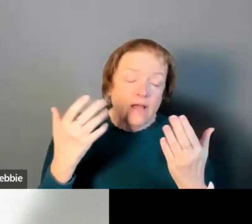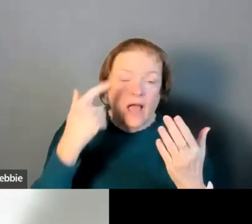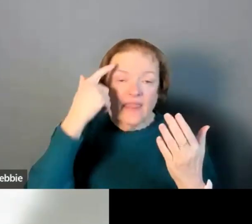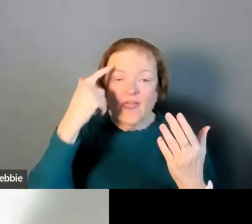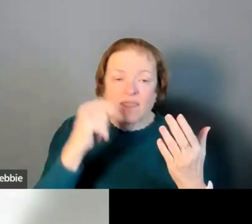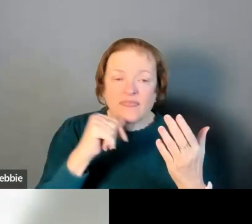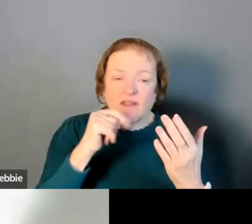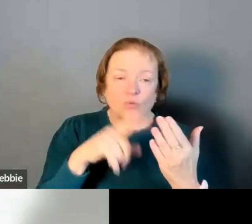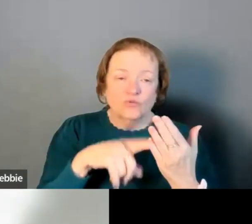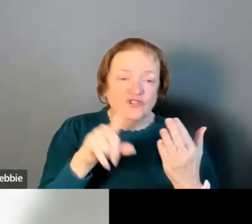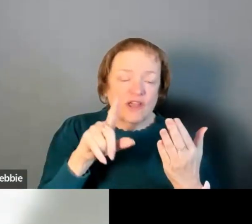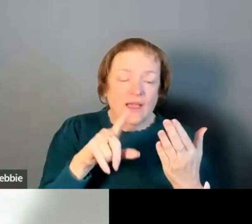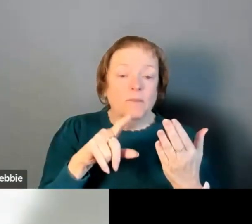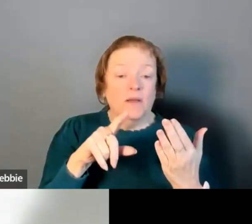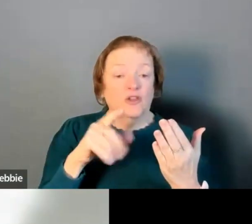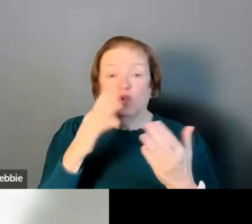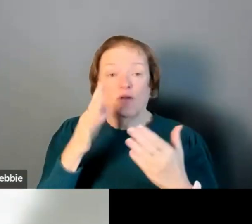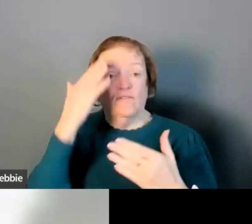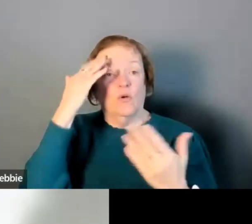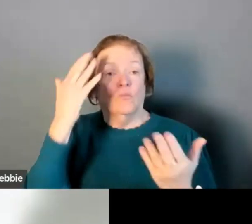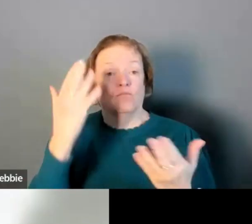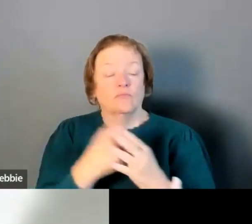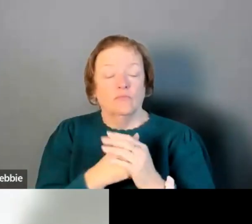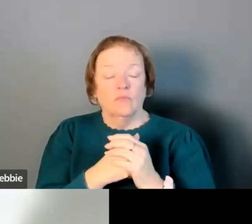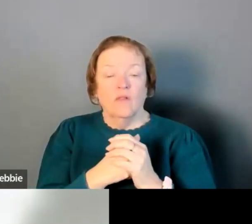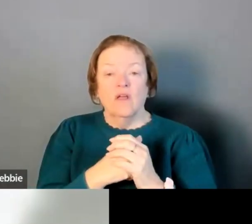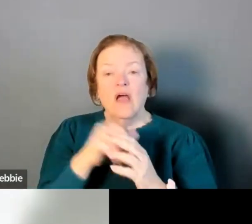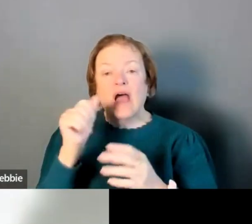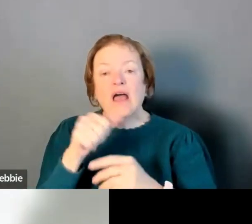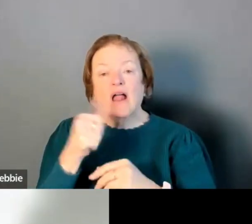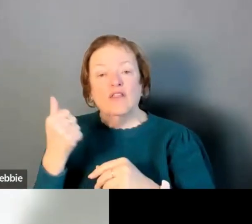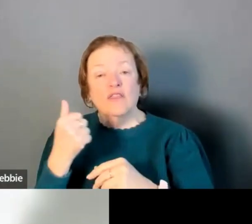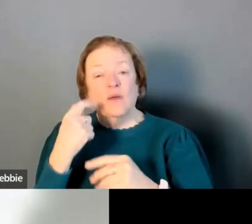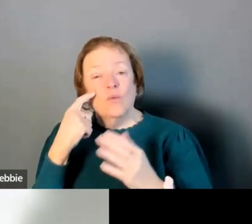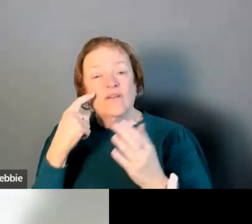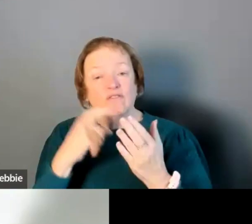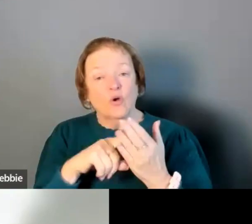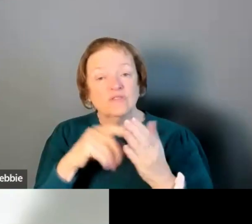Another other option is we have noticed that if a teacher loses the cord.